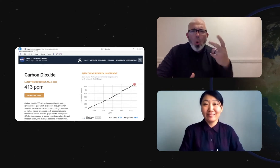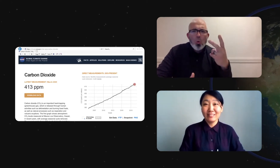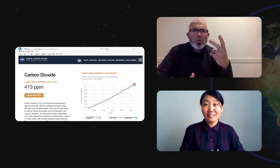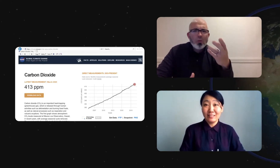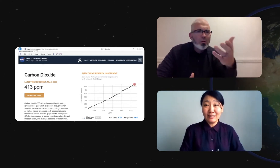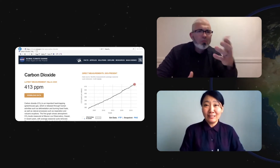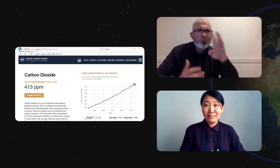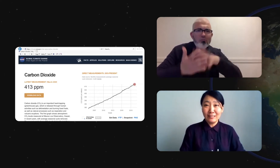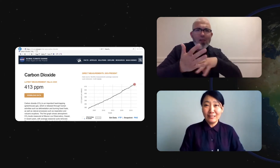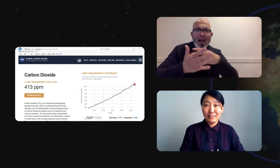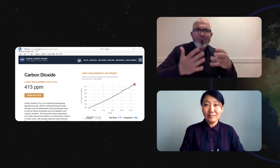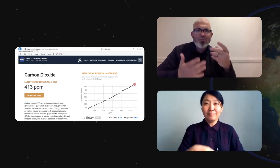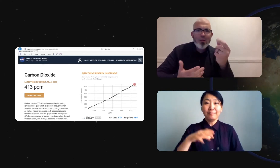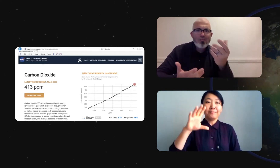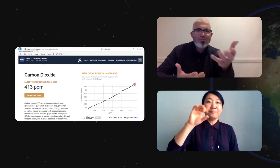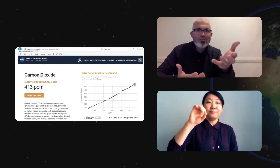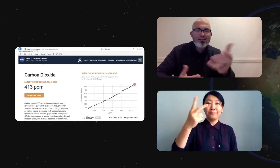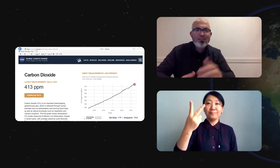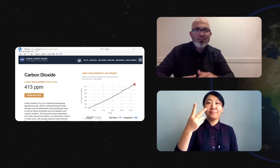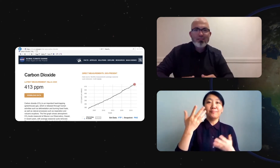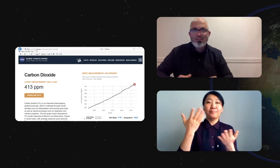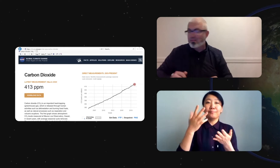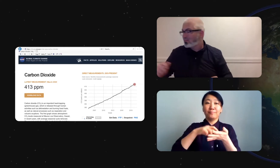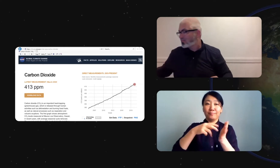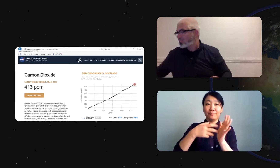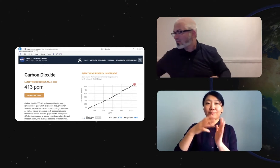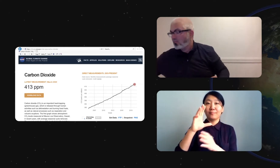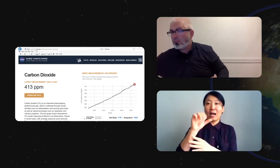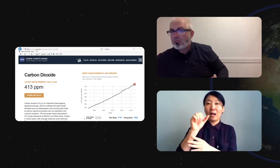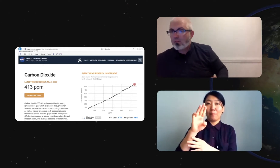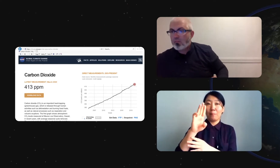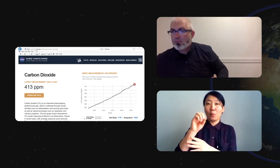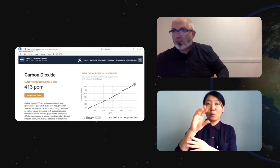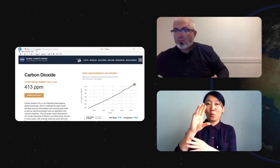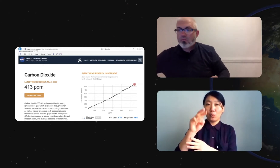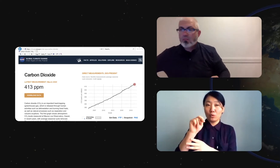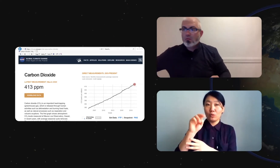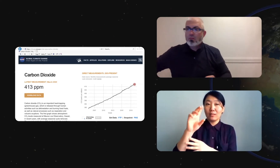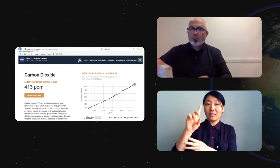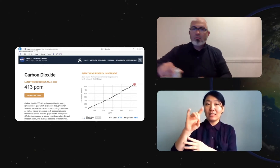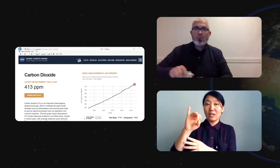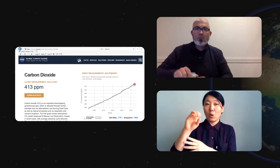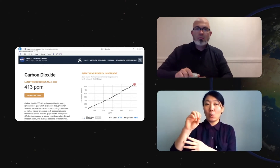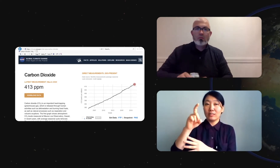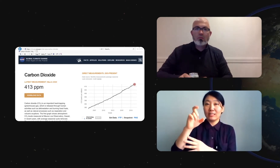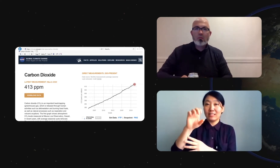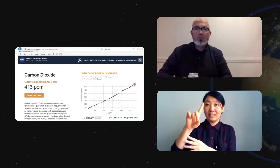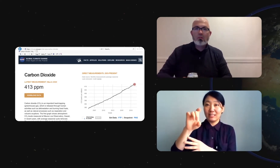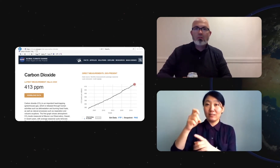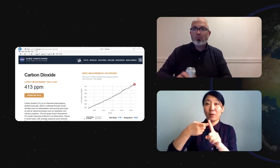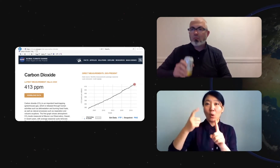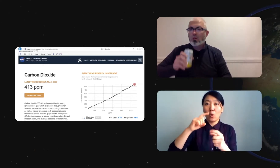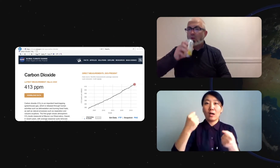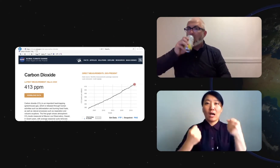Now talk about carbon dioxide. Yes.